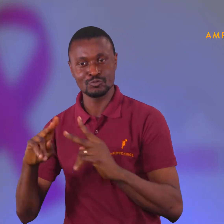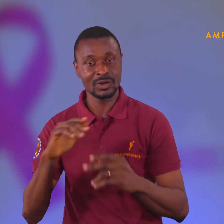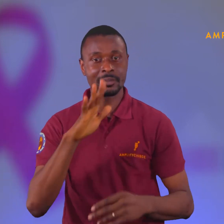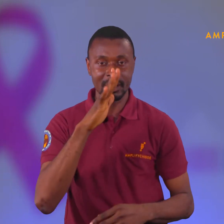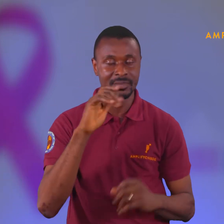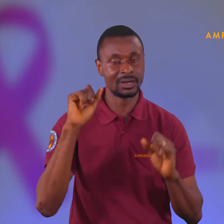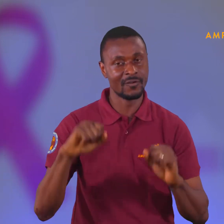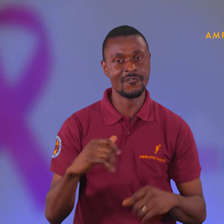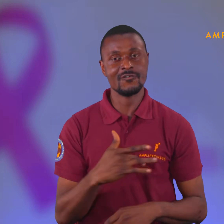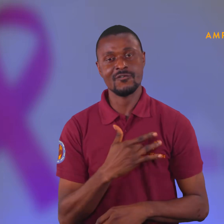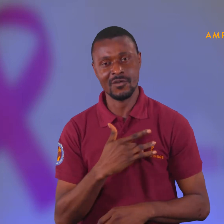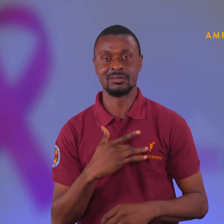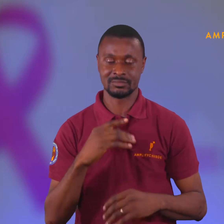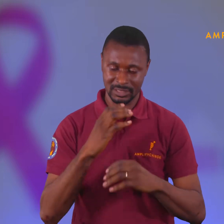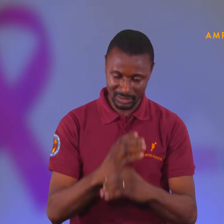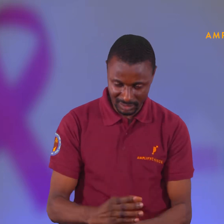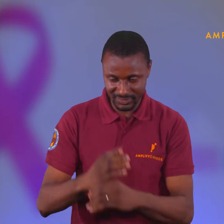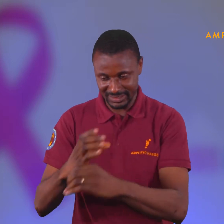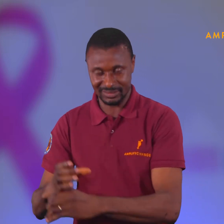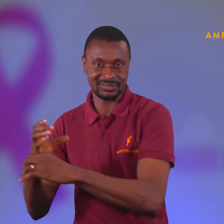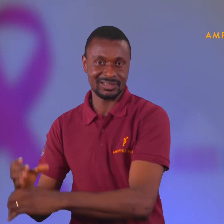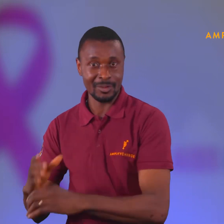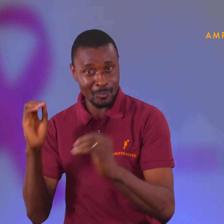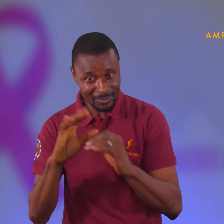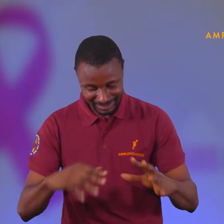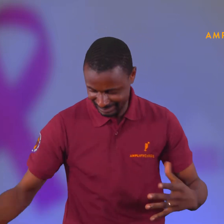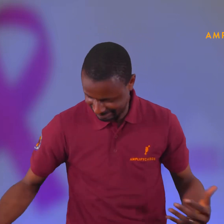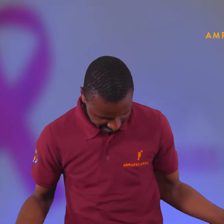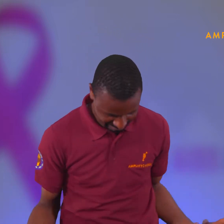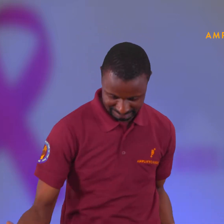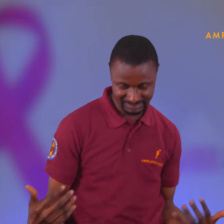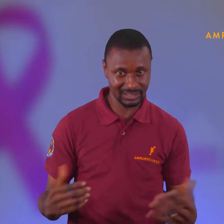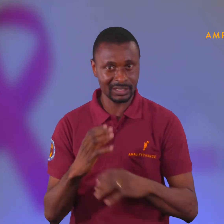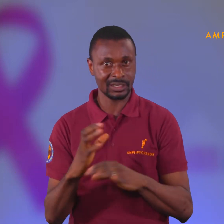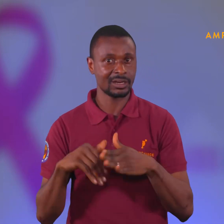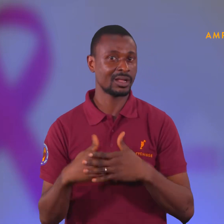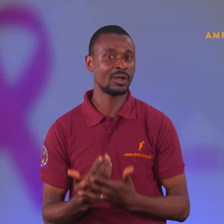So that the mother can feel free to care well for the children.